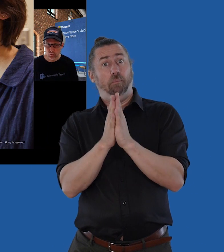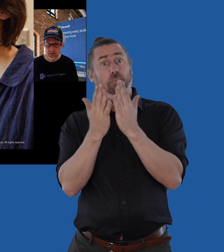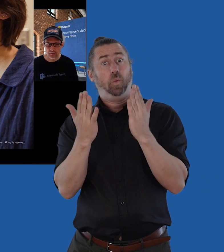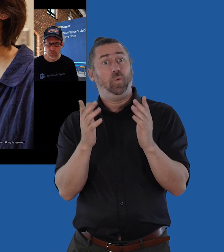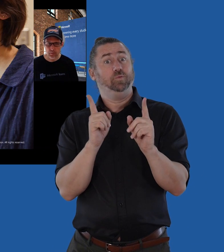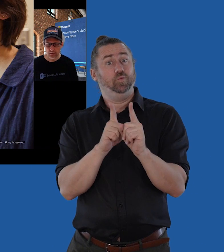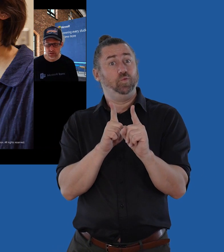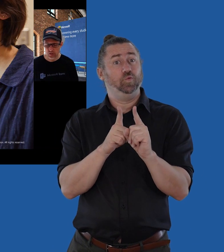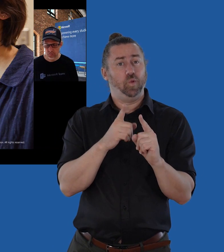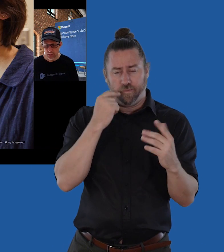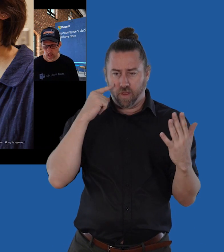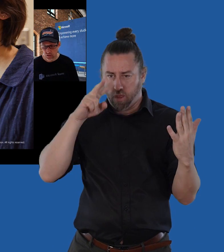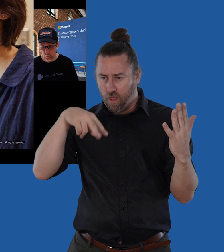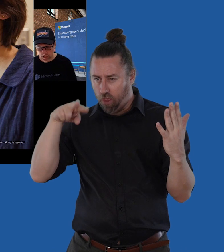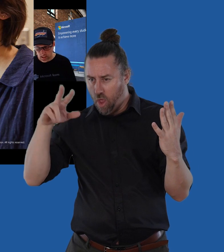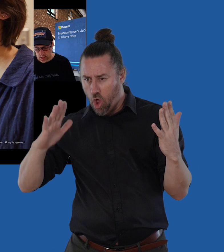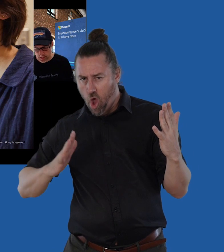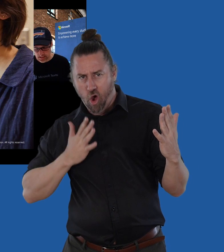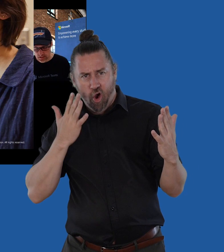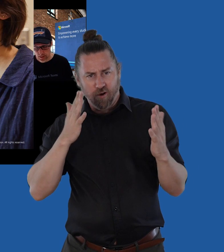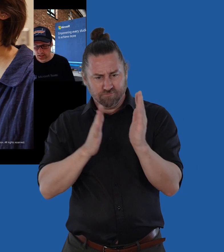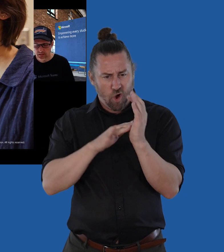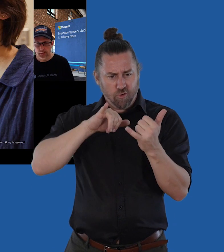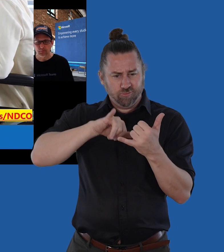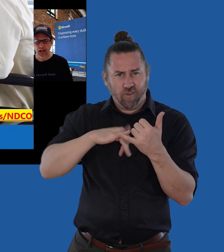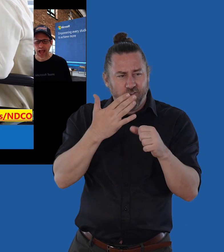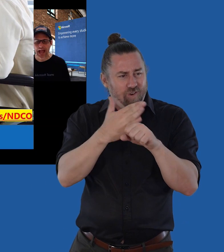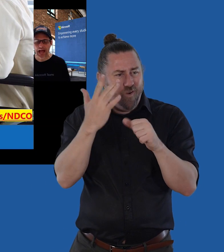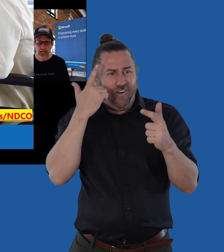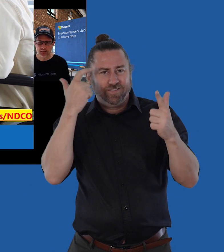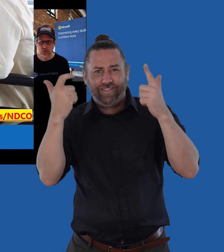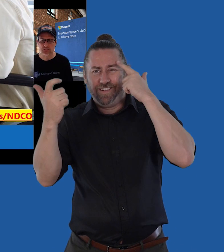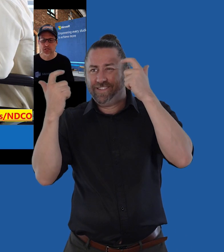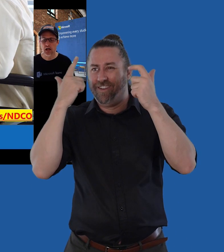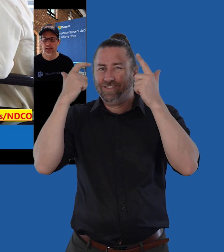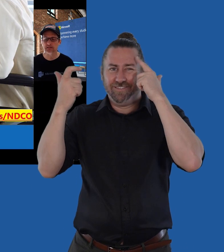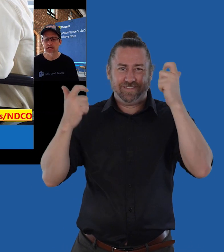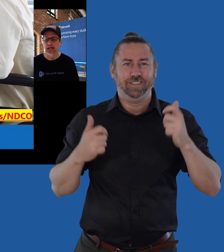cool stuff that Microsoft are doing in that space. Now, how do you get those slides?